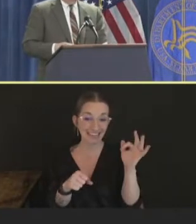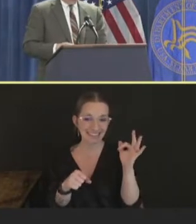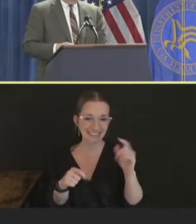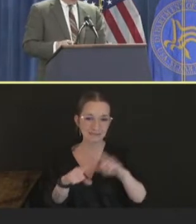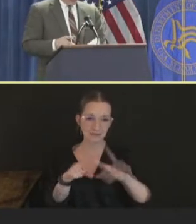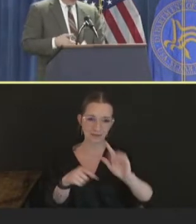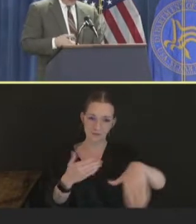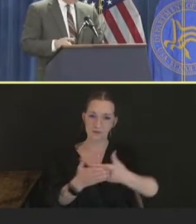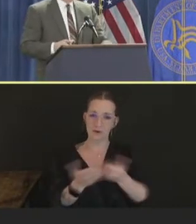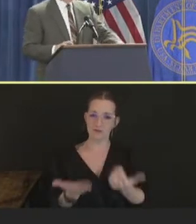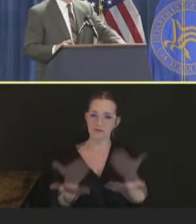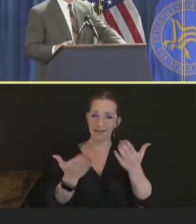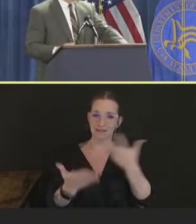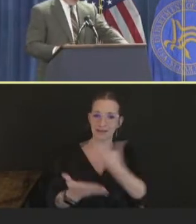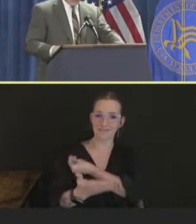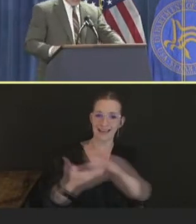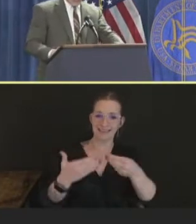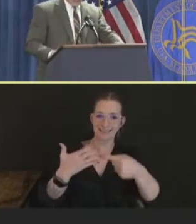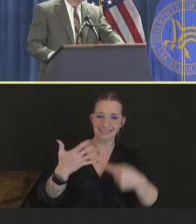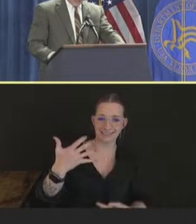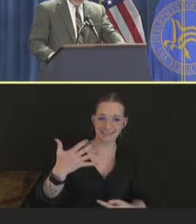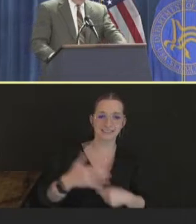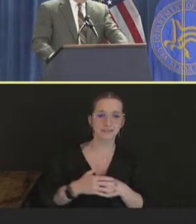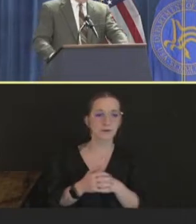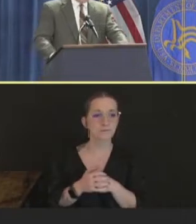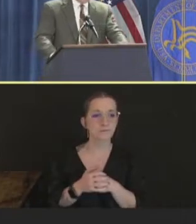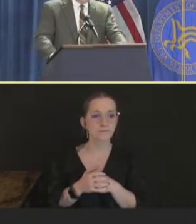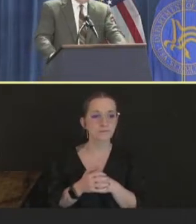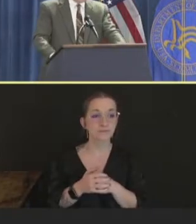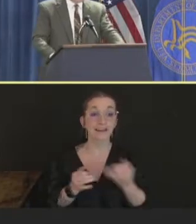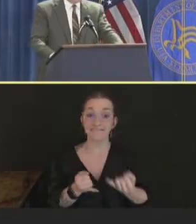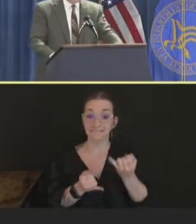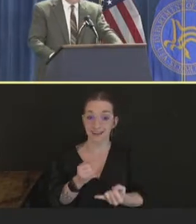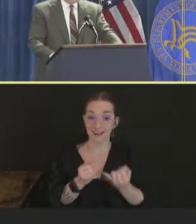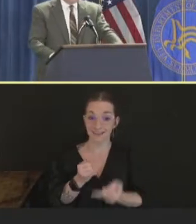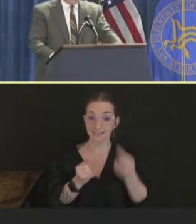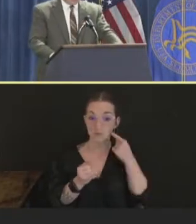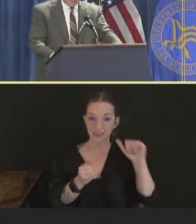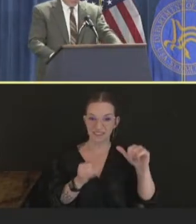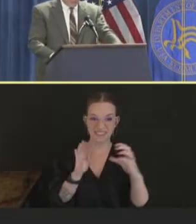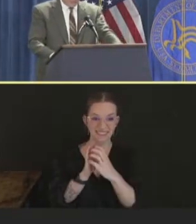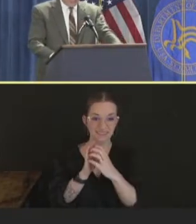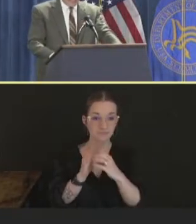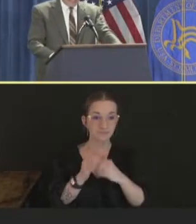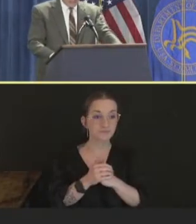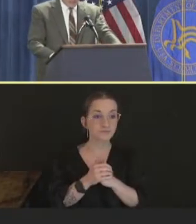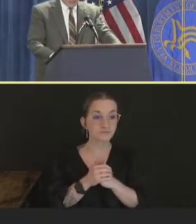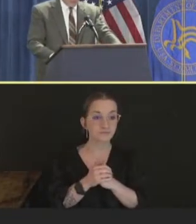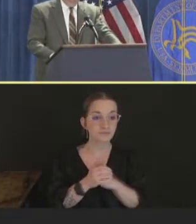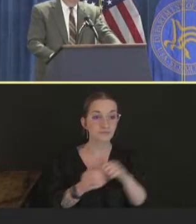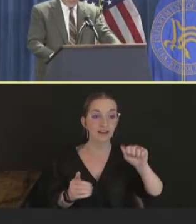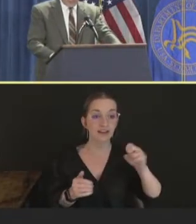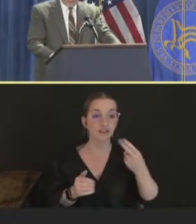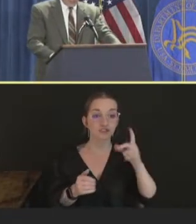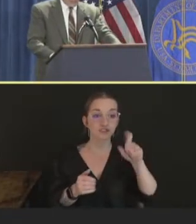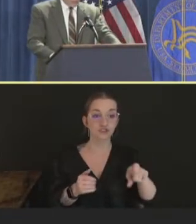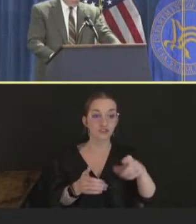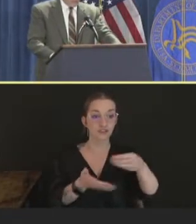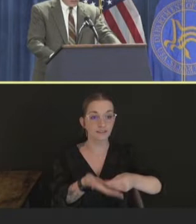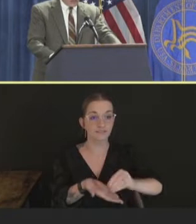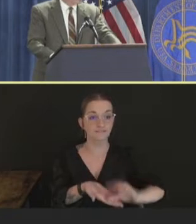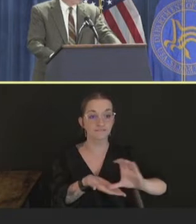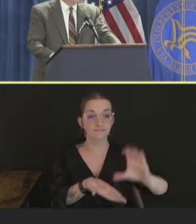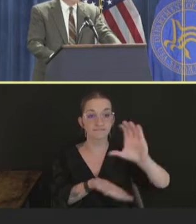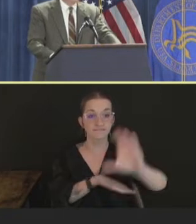And finally, in this section, the ASH should fund additional research to improve our understanding